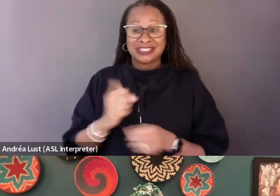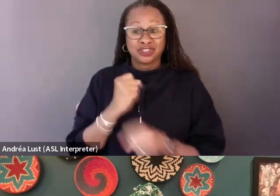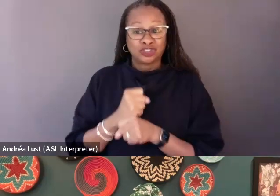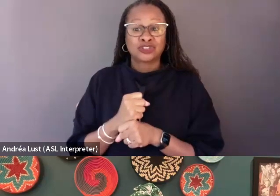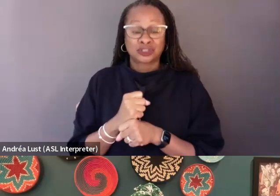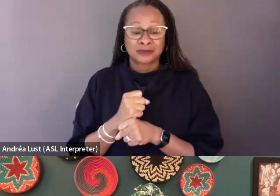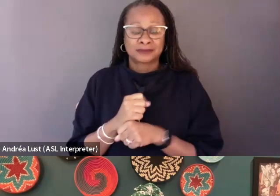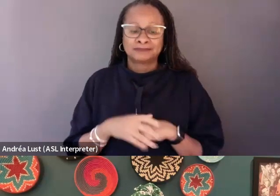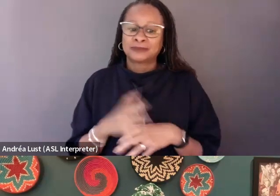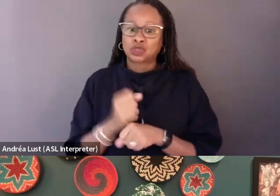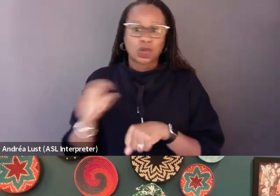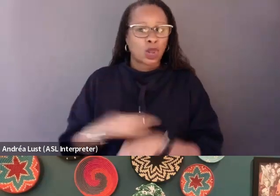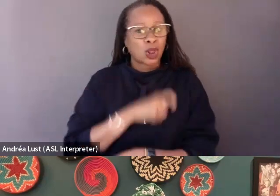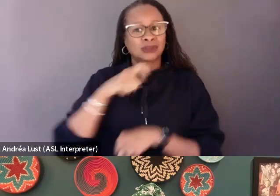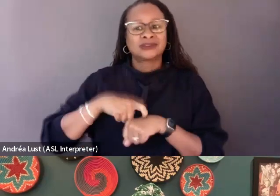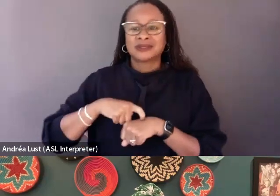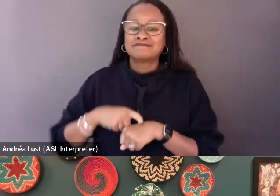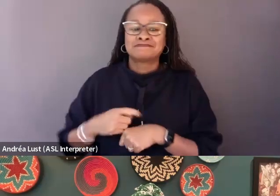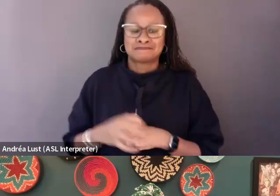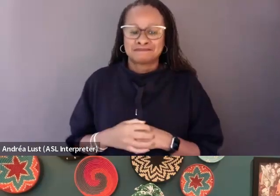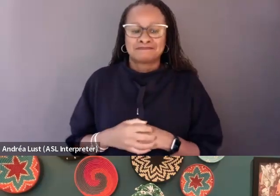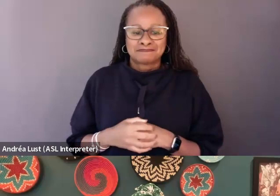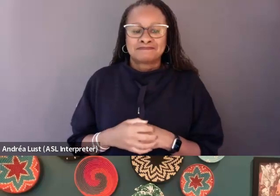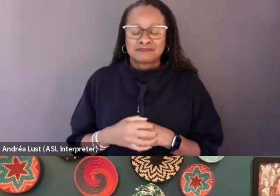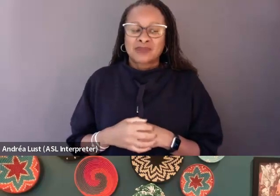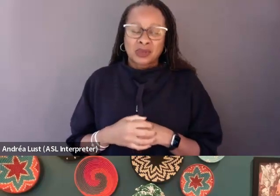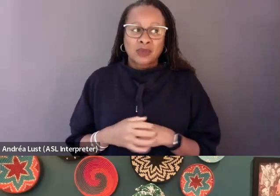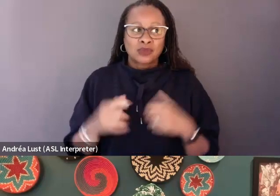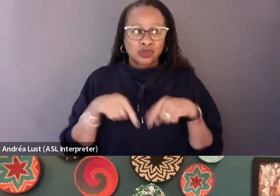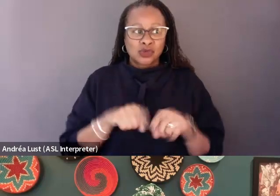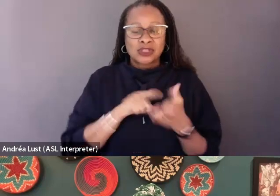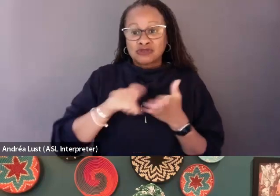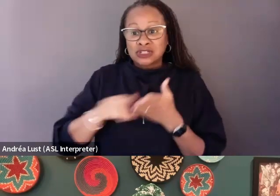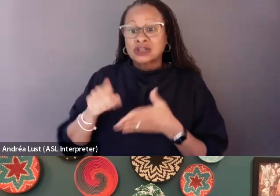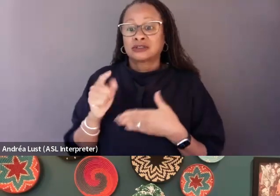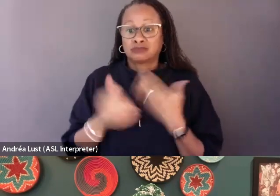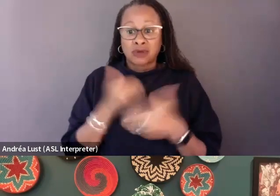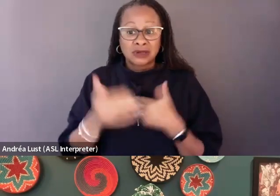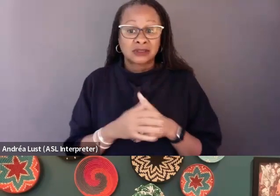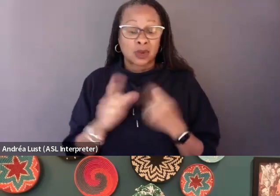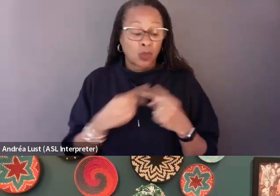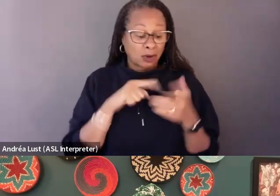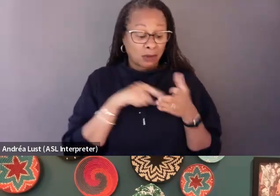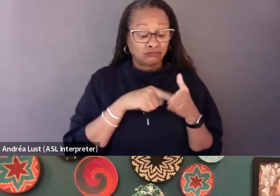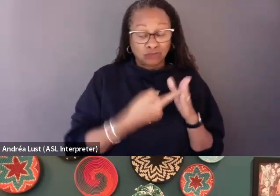It took a long time into the research. When I started out, I was actually doing my first film